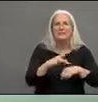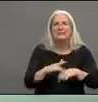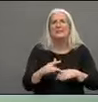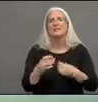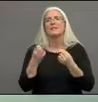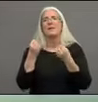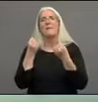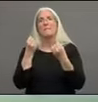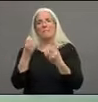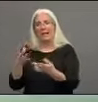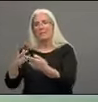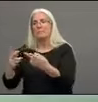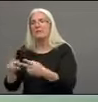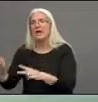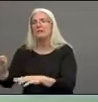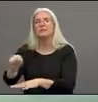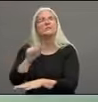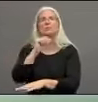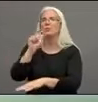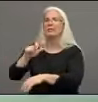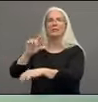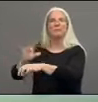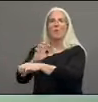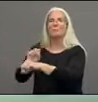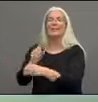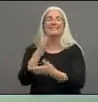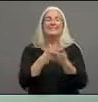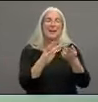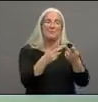that's actually for you to get in and out a lot more quickly.